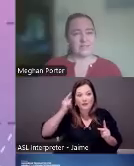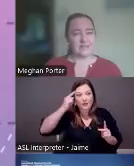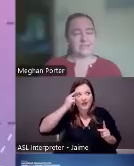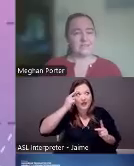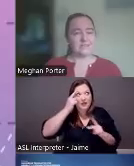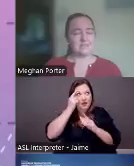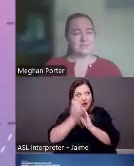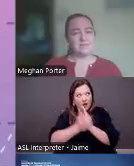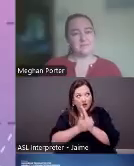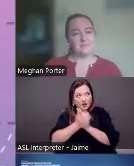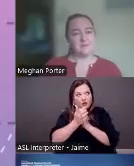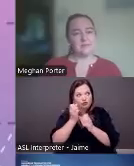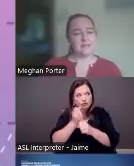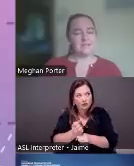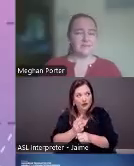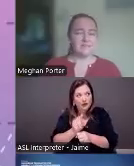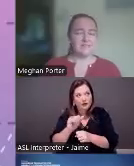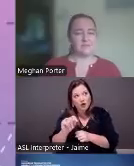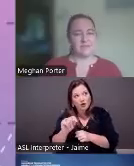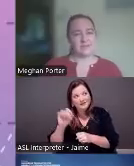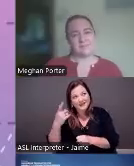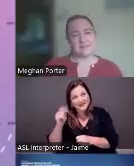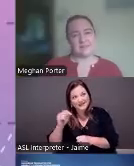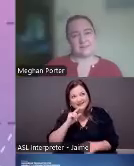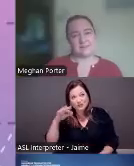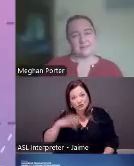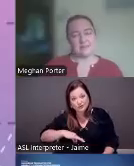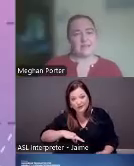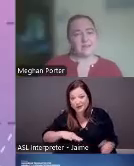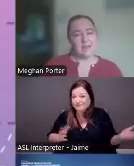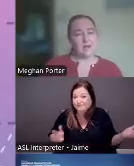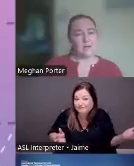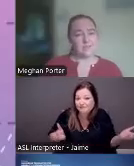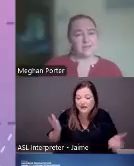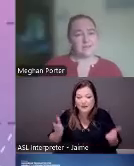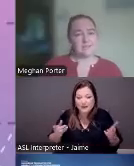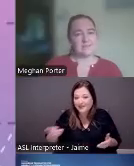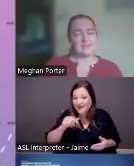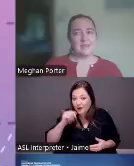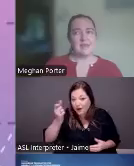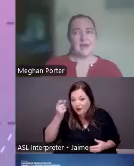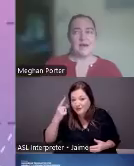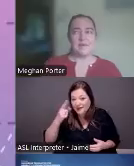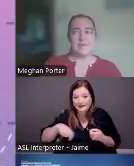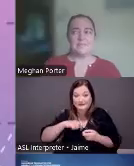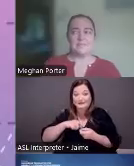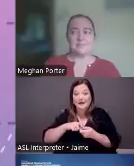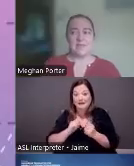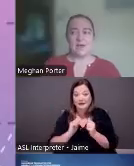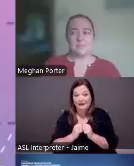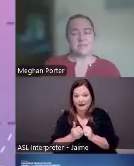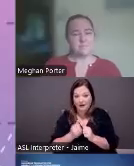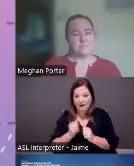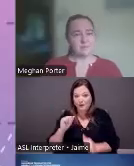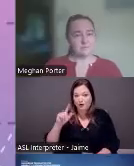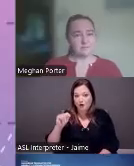text is useful because they don't really understand exactly how alt text helps people.